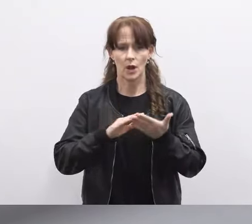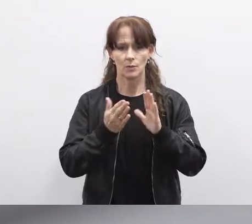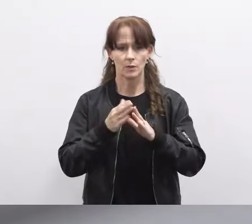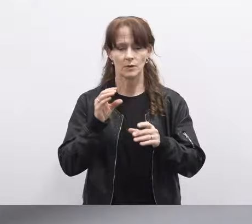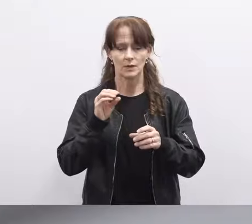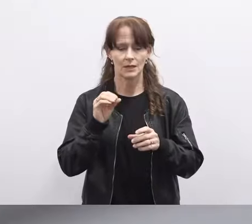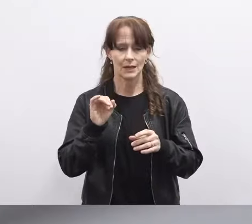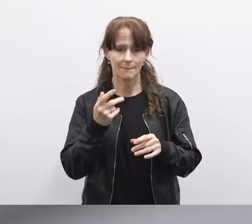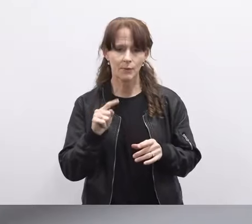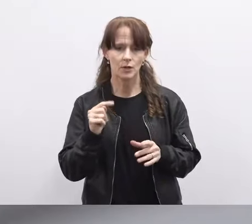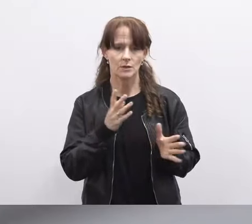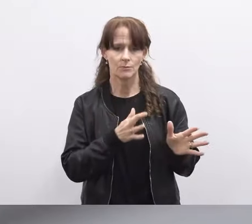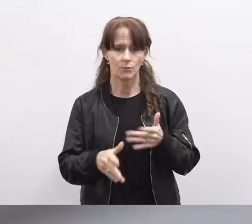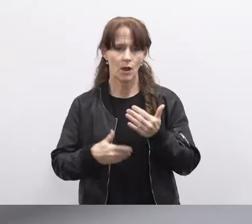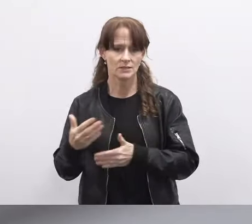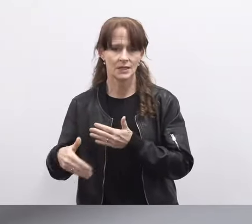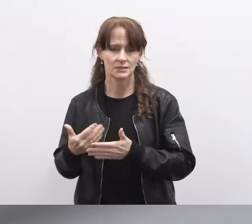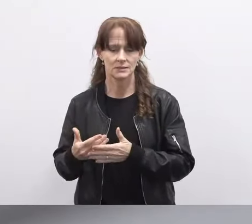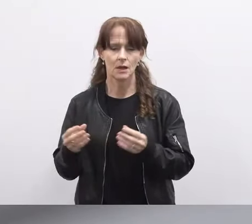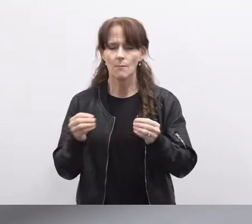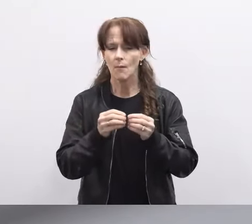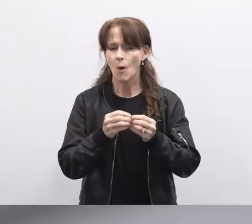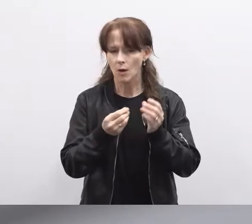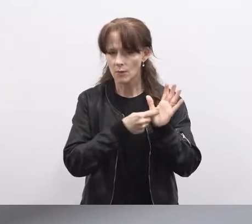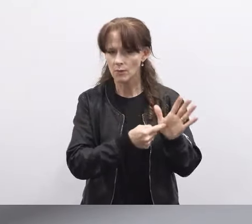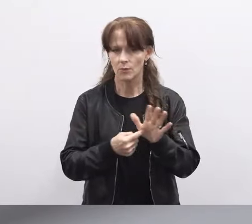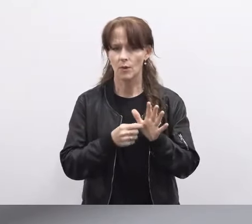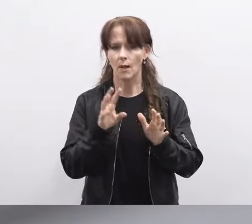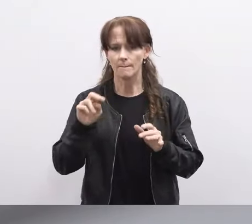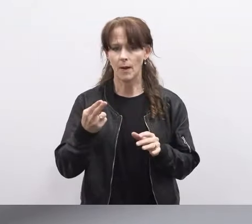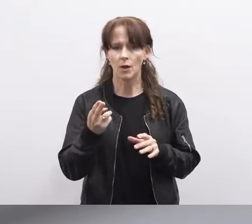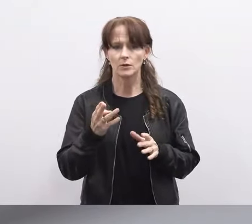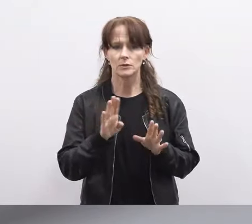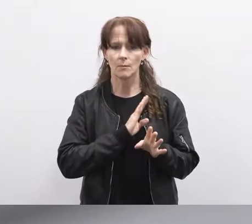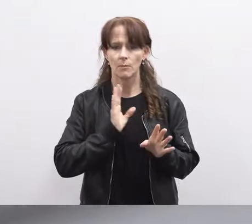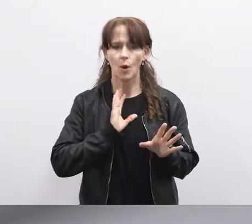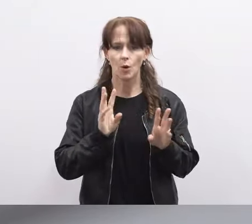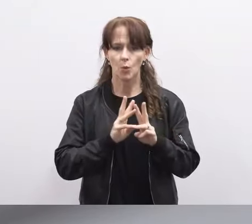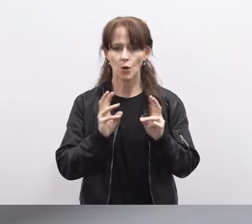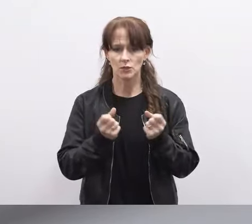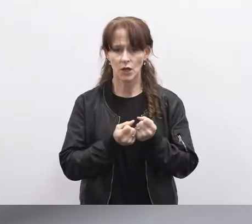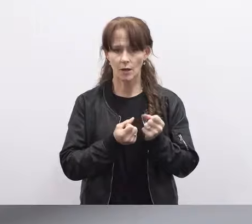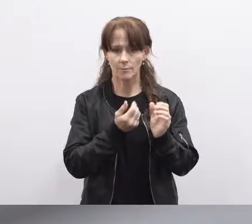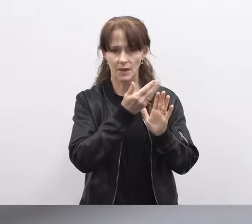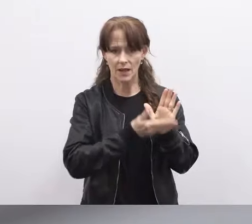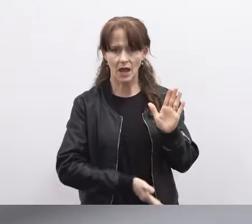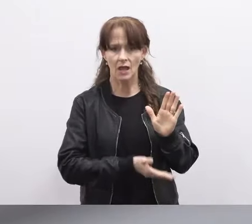So much more to come in that regard, we will have at the March board workshop, there will be an item around facilities